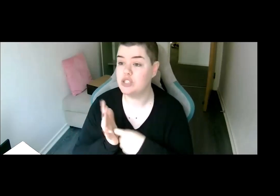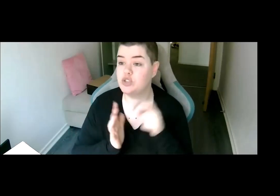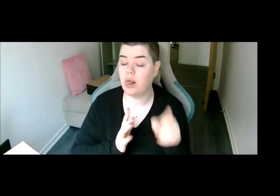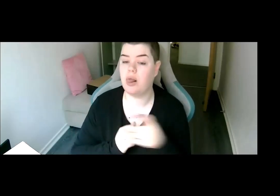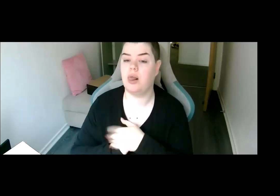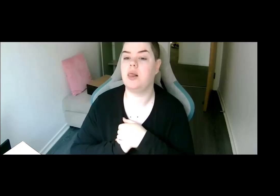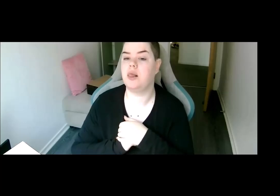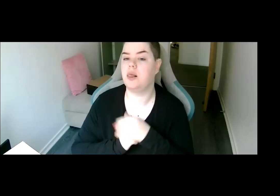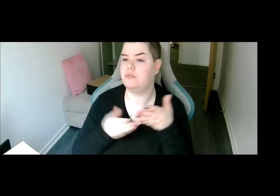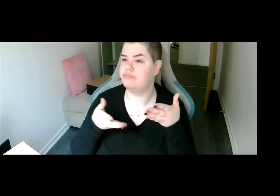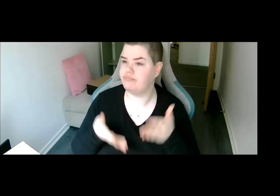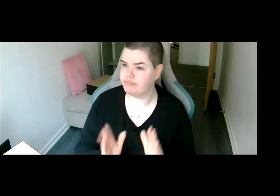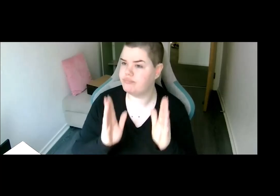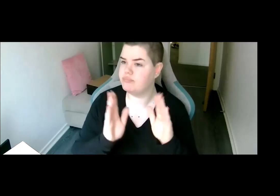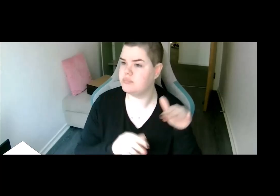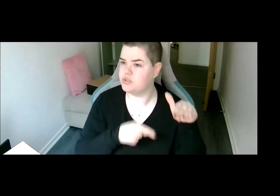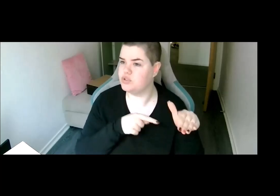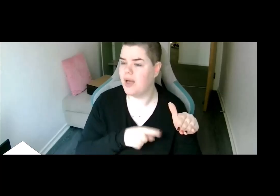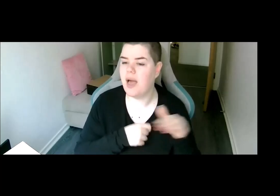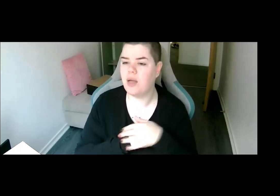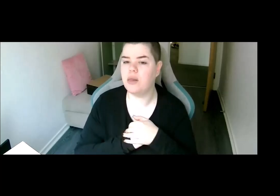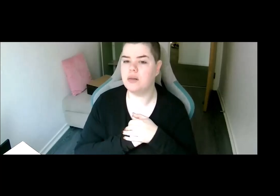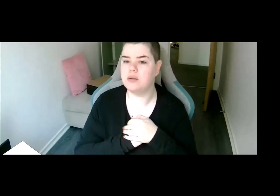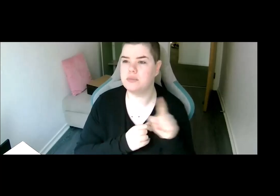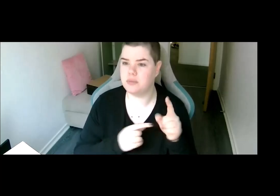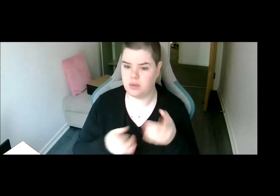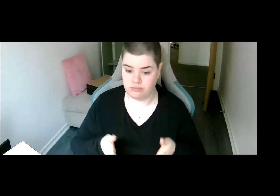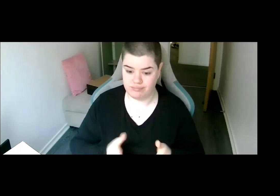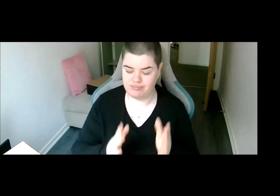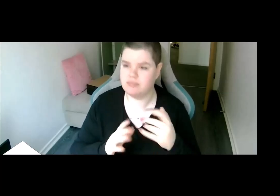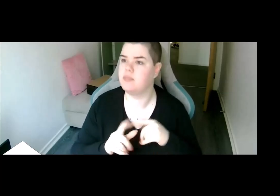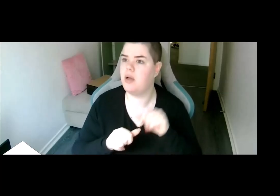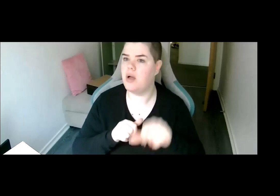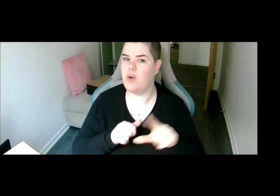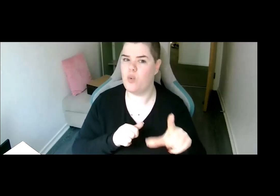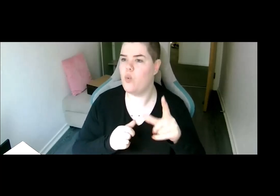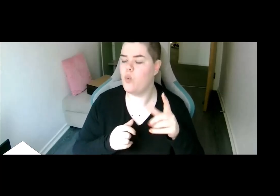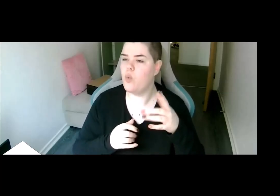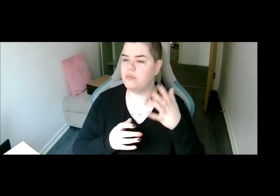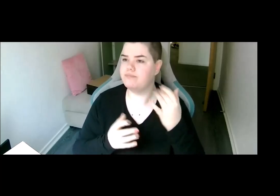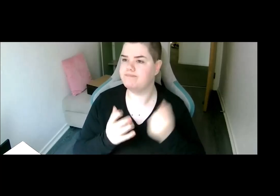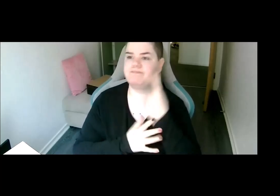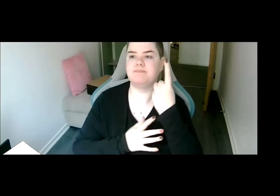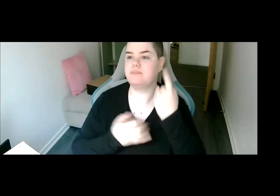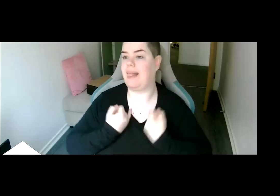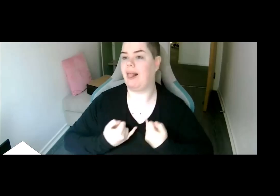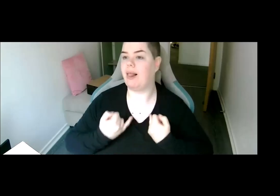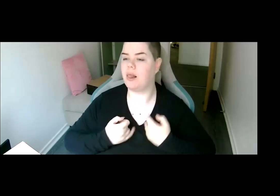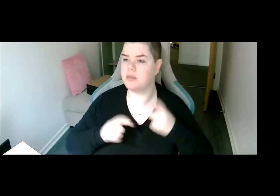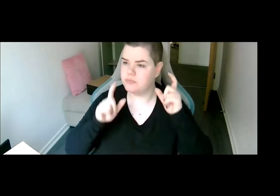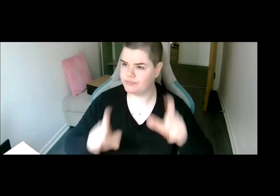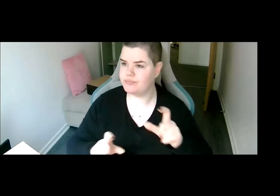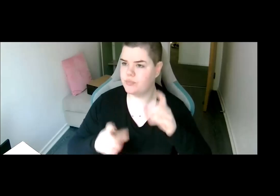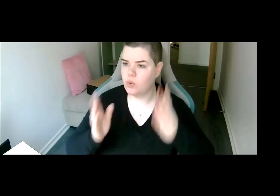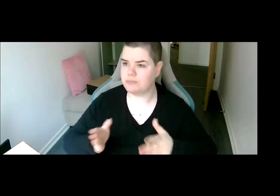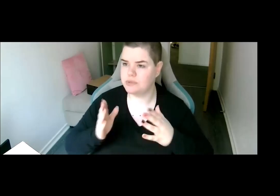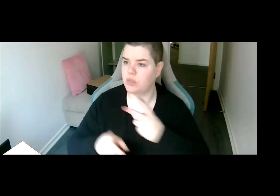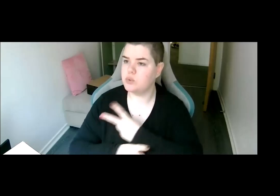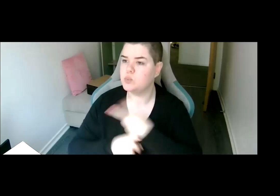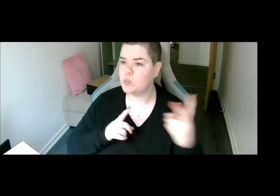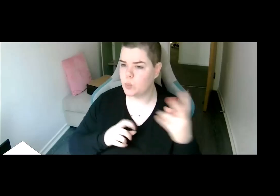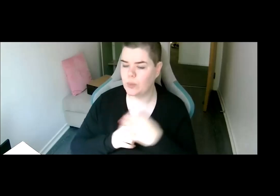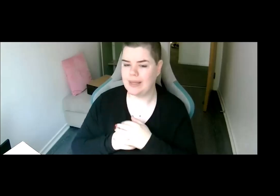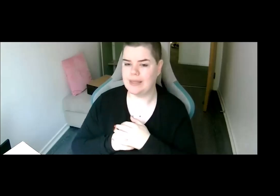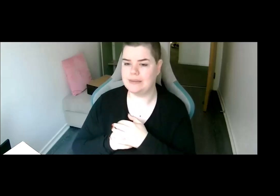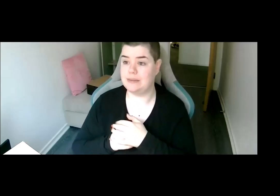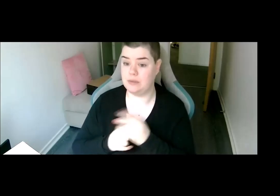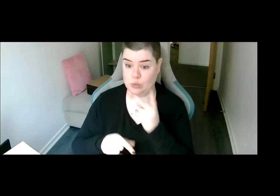Here we have Rachel. She had also just given birth, but unfortunately, afterwards, she became quite unwell and had to stay in hospital for two weeks.